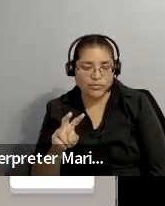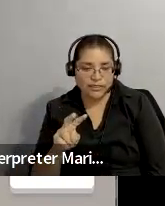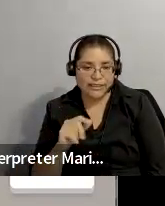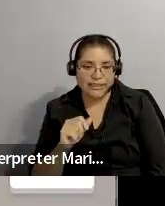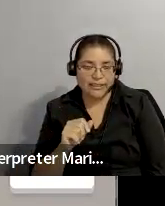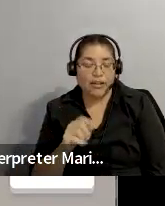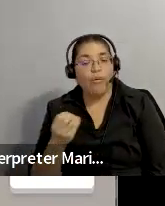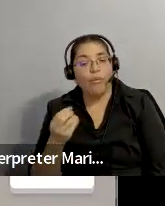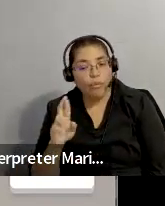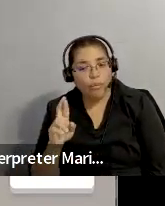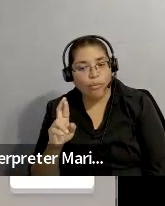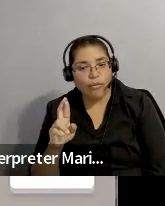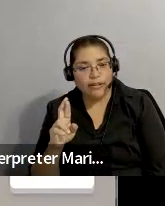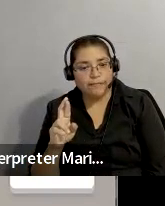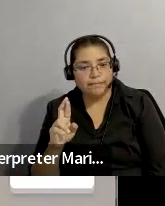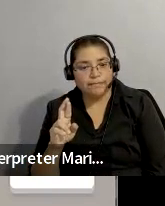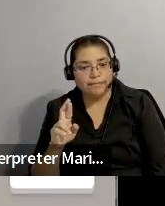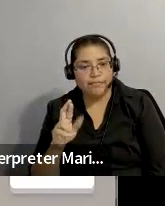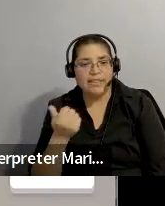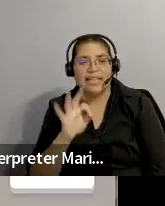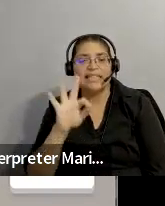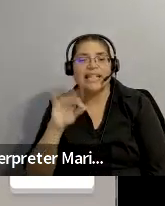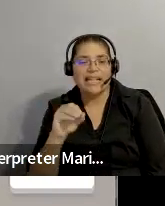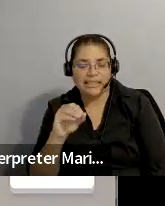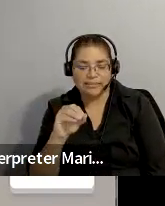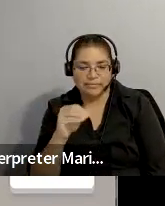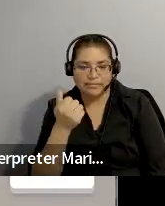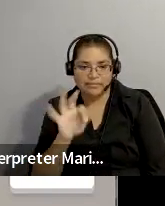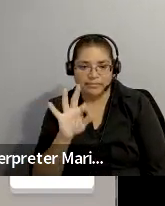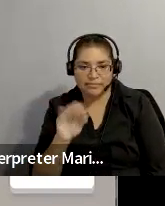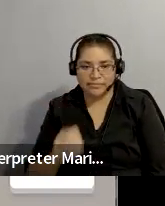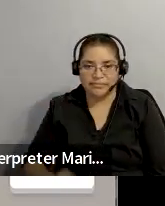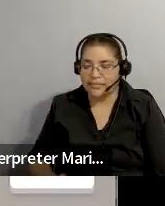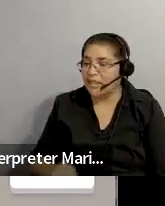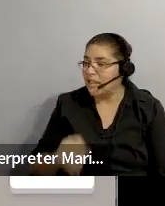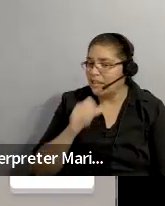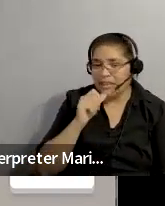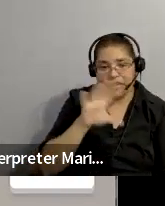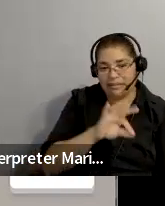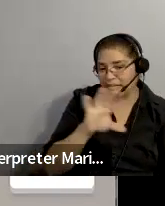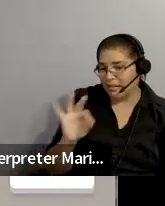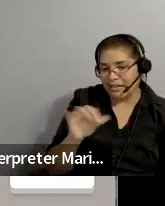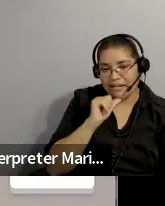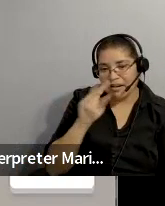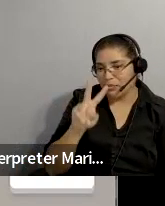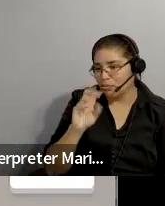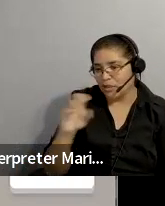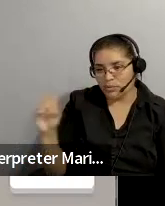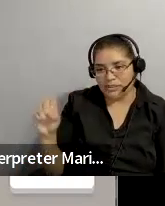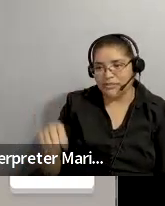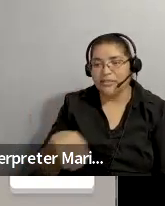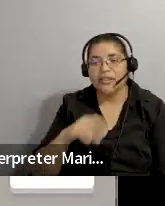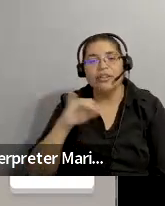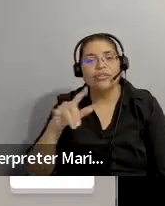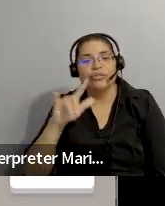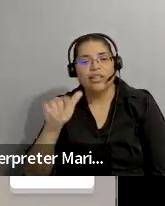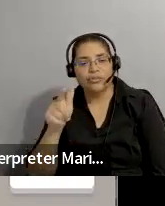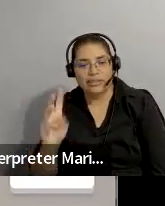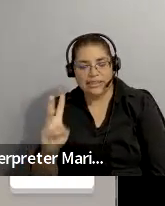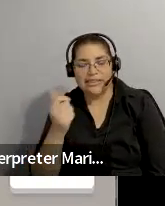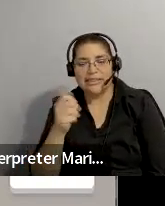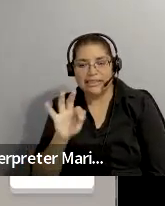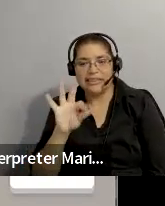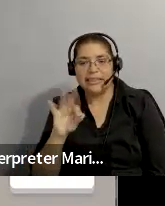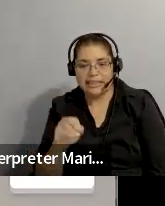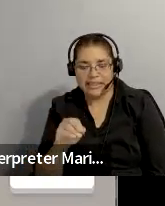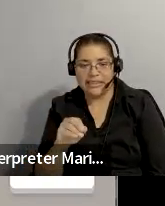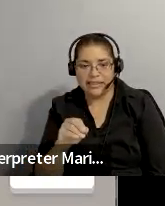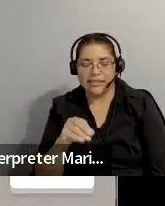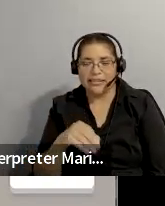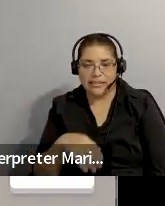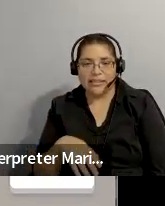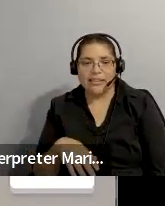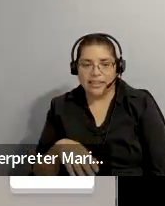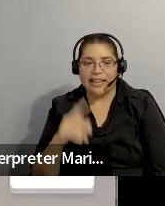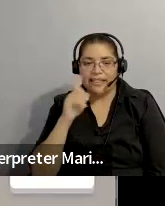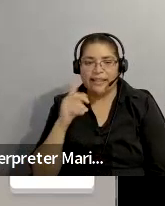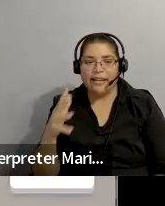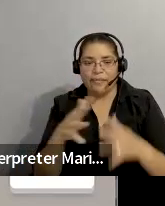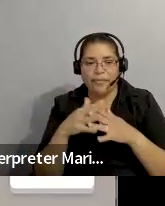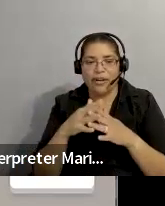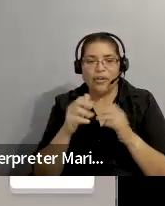: Actually, no, I take that back.